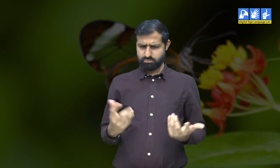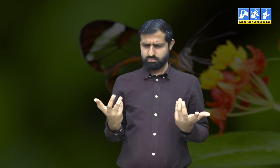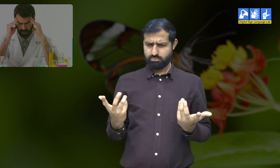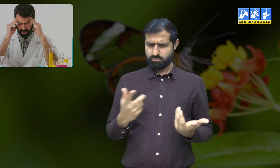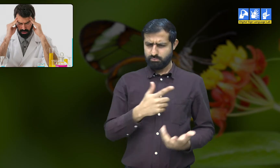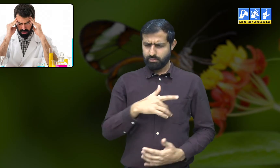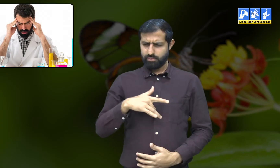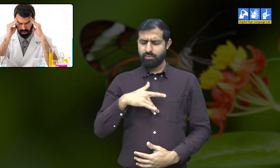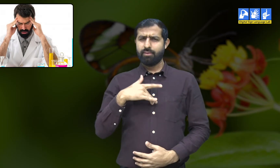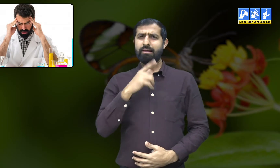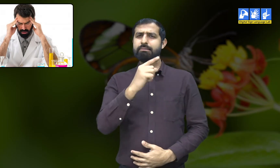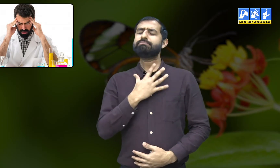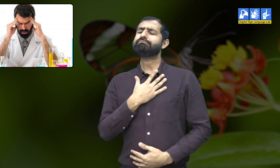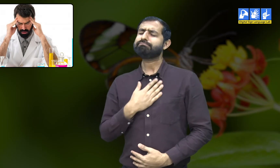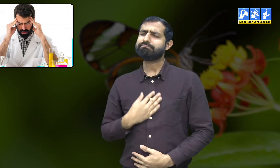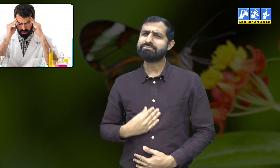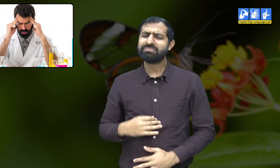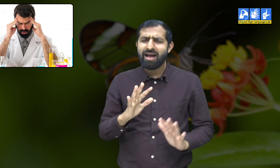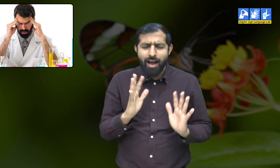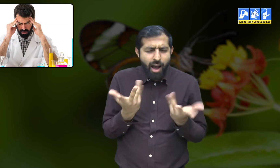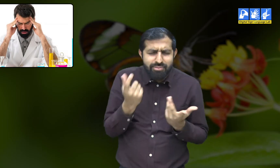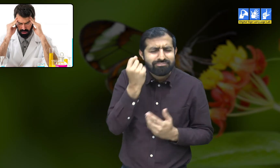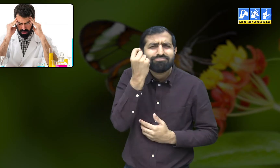He was disappointed with his result.